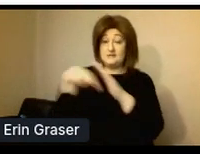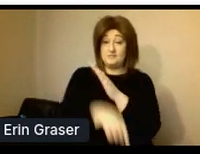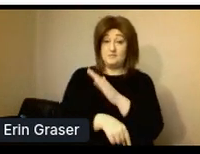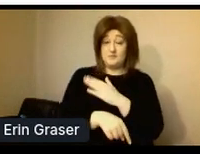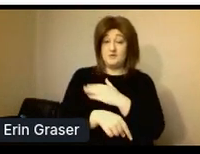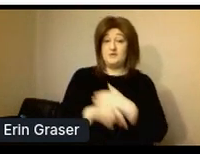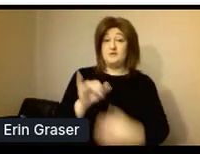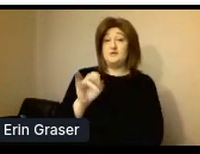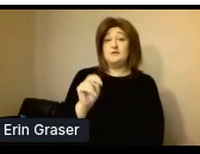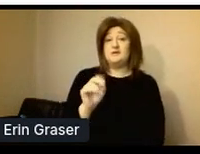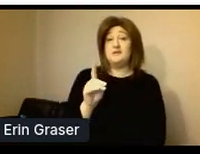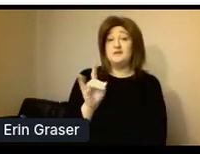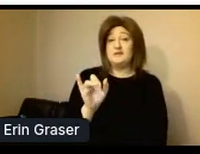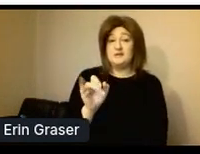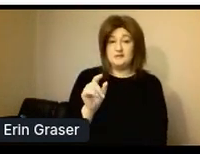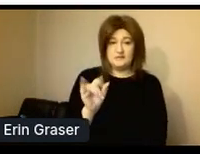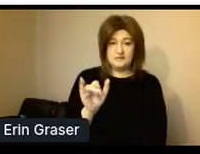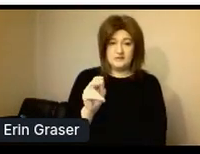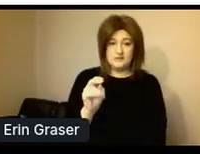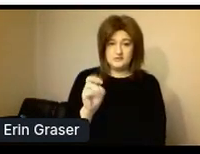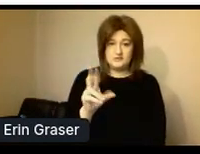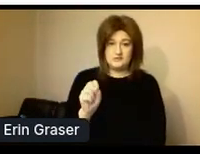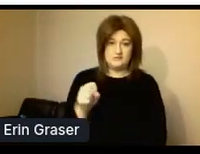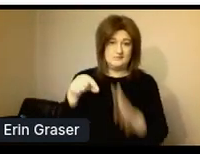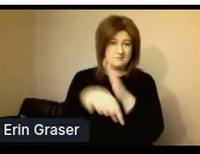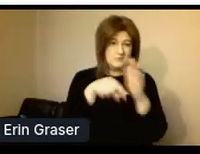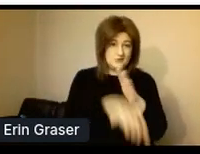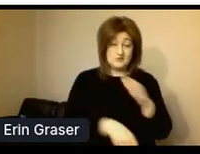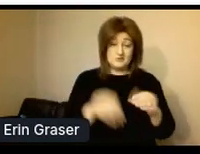that is happening right here in our country. Next slide.